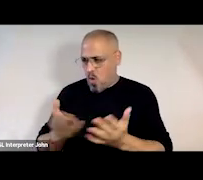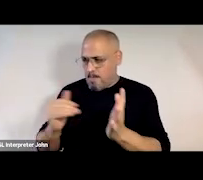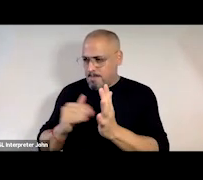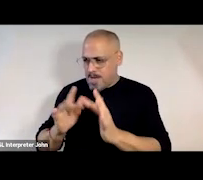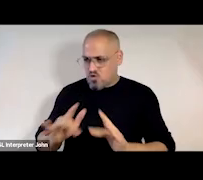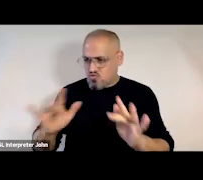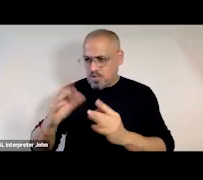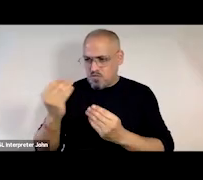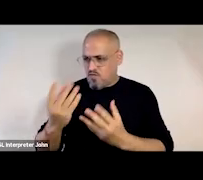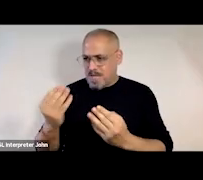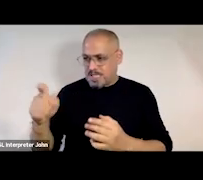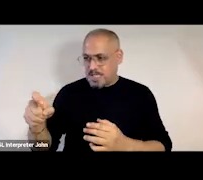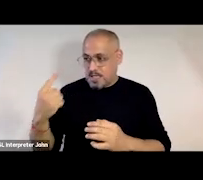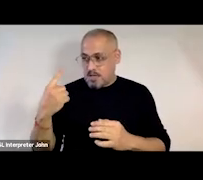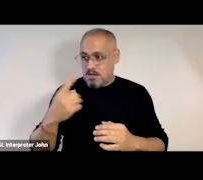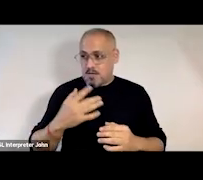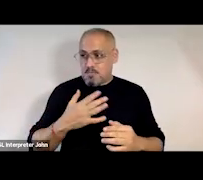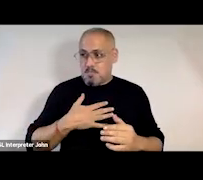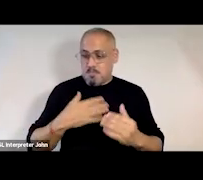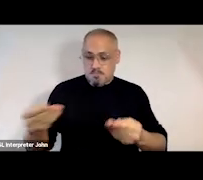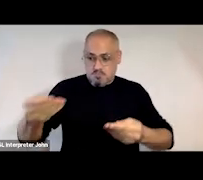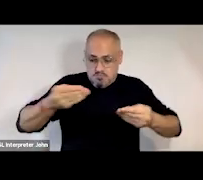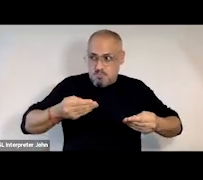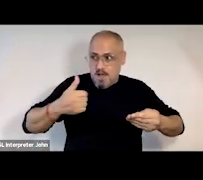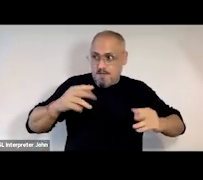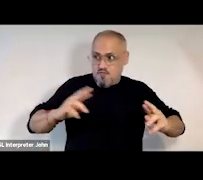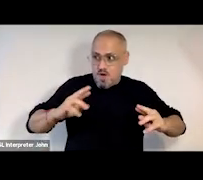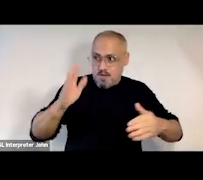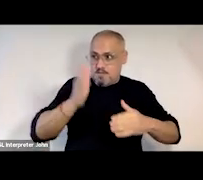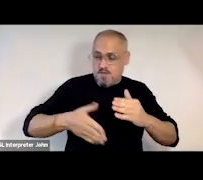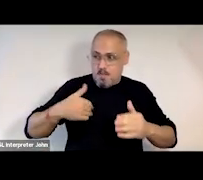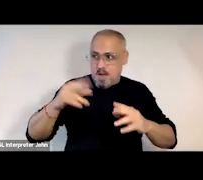and information needed in my possession and ready to complete my MSR.